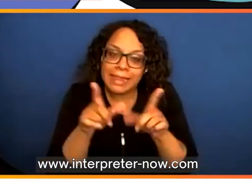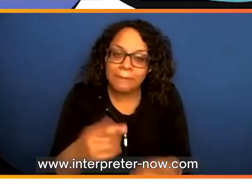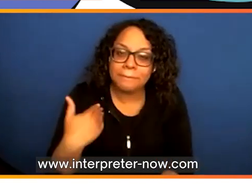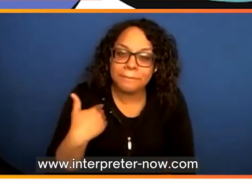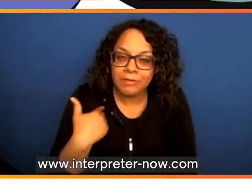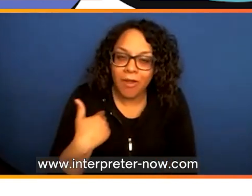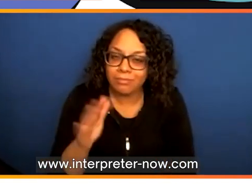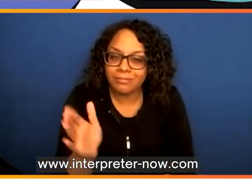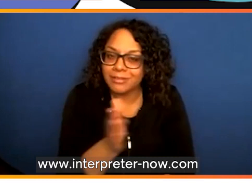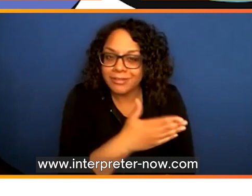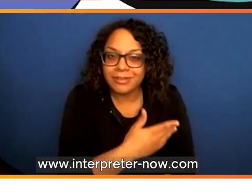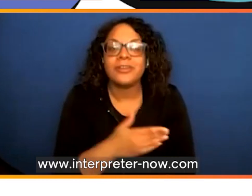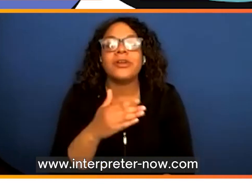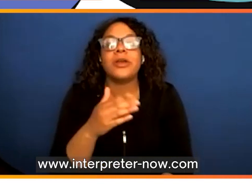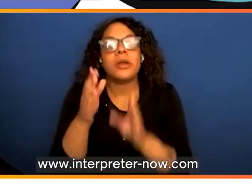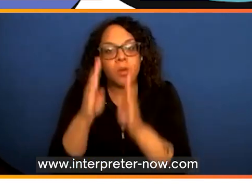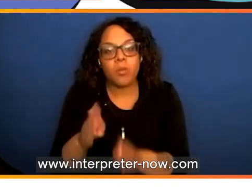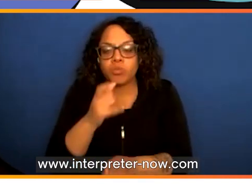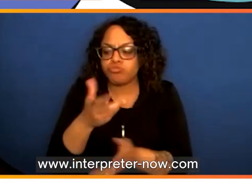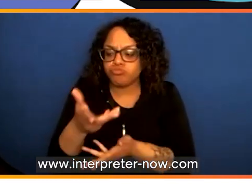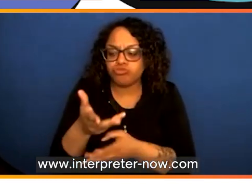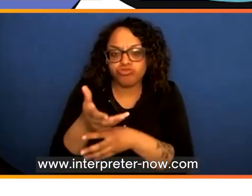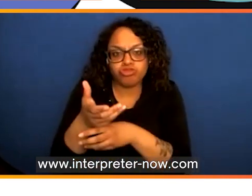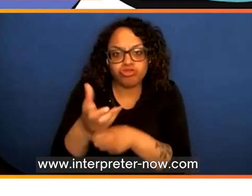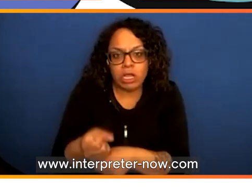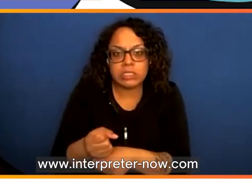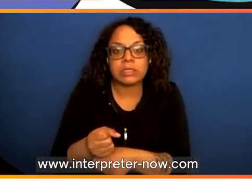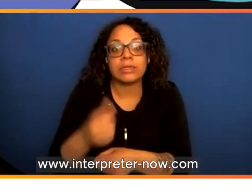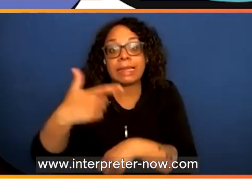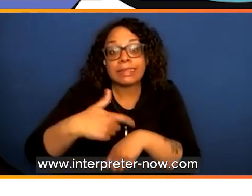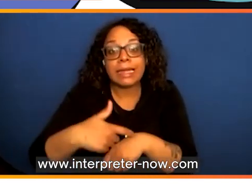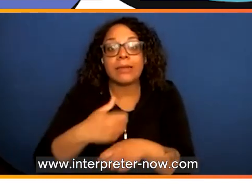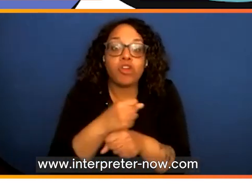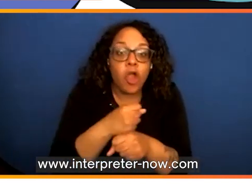being here as a woman? Do you feel supported?" You'd be surprised what you'll hear. When